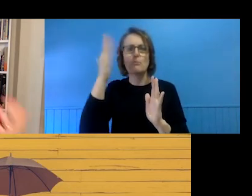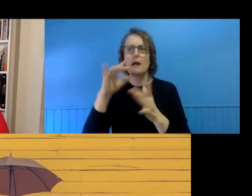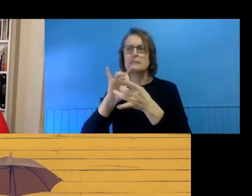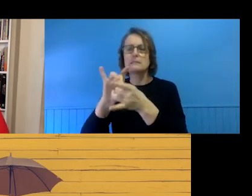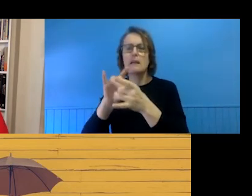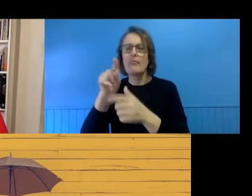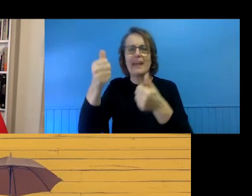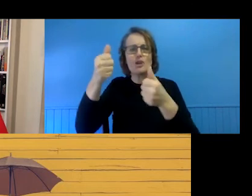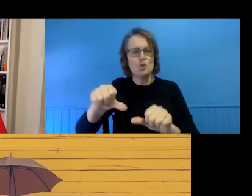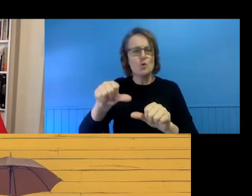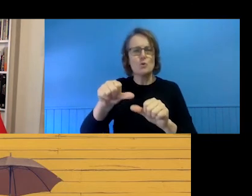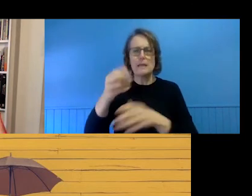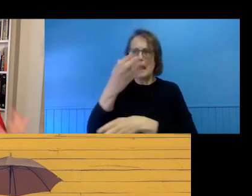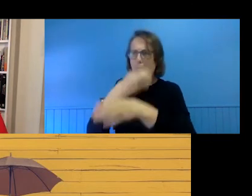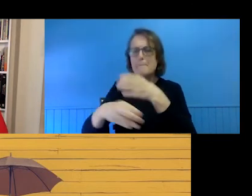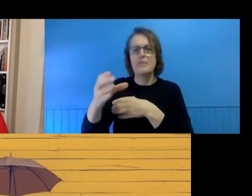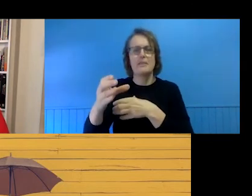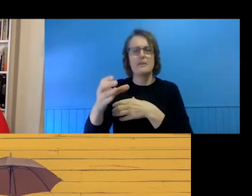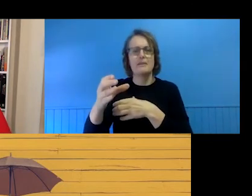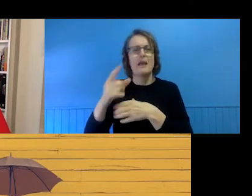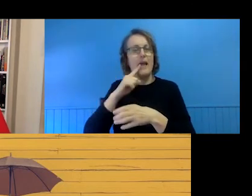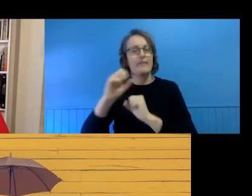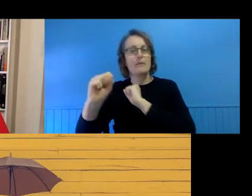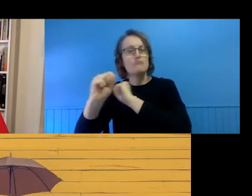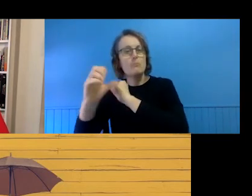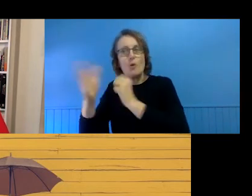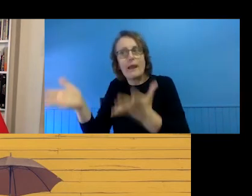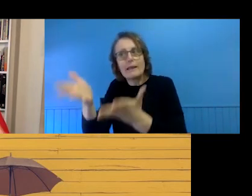using that platform to promote others. See if you can go on to